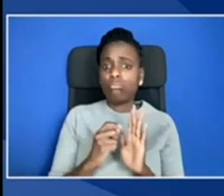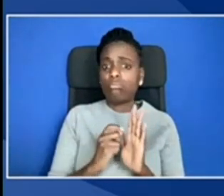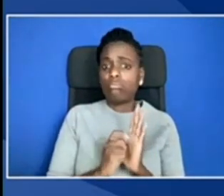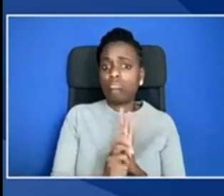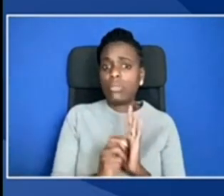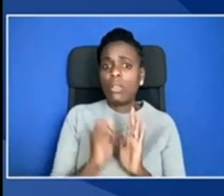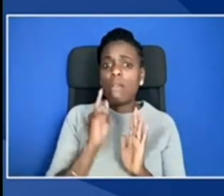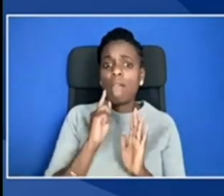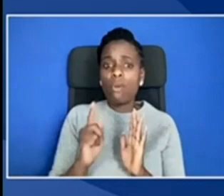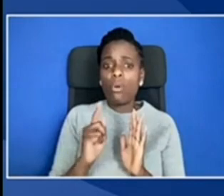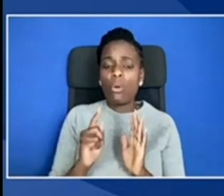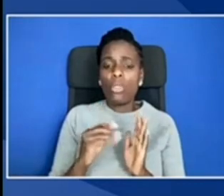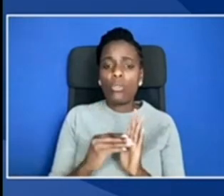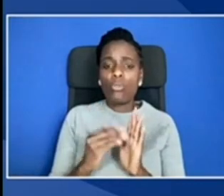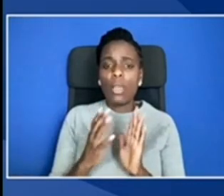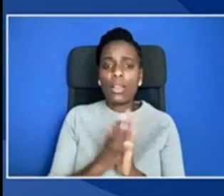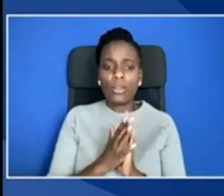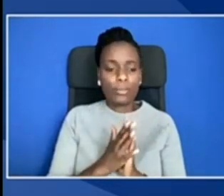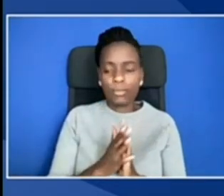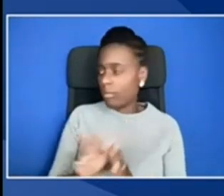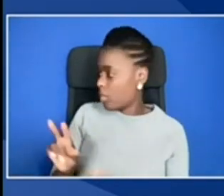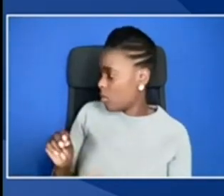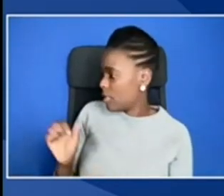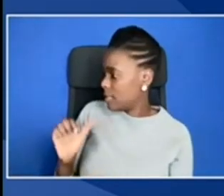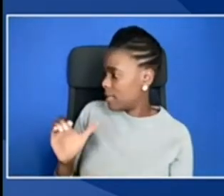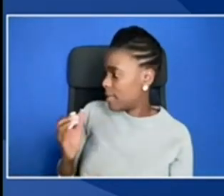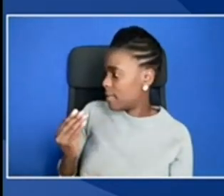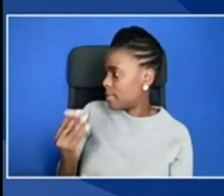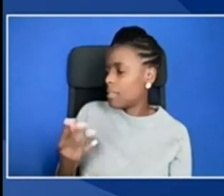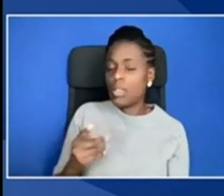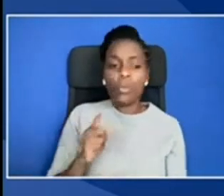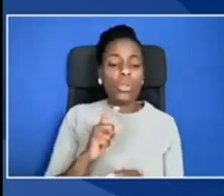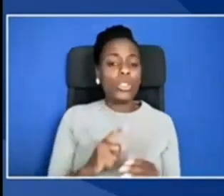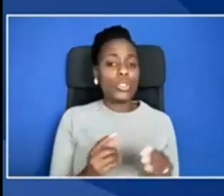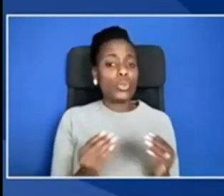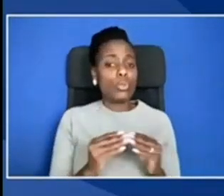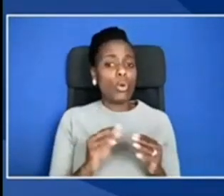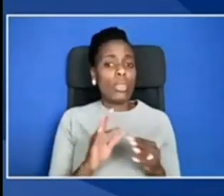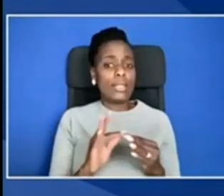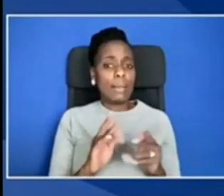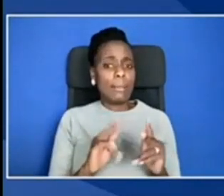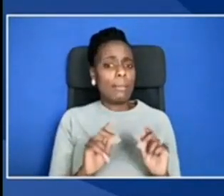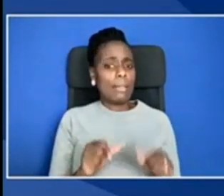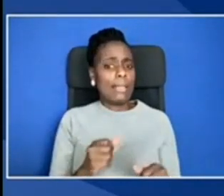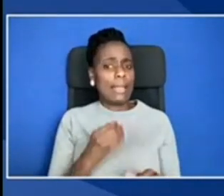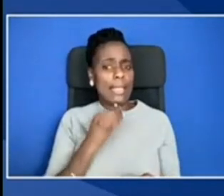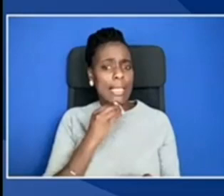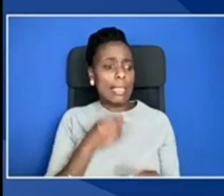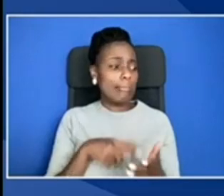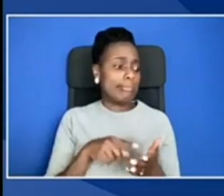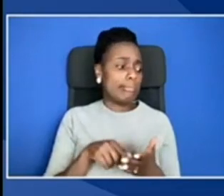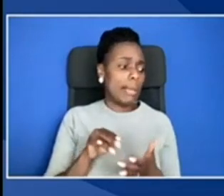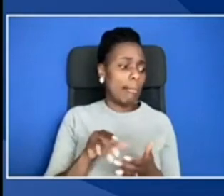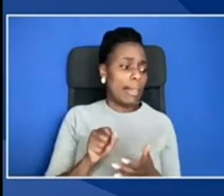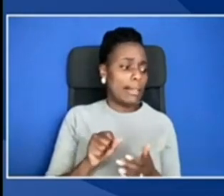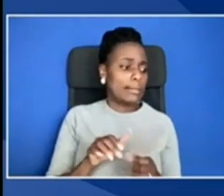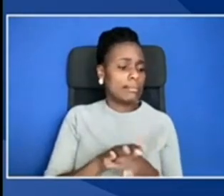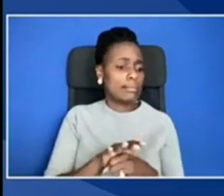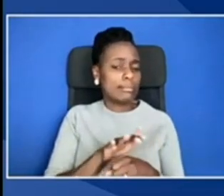[30 seconds] You should be doing more than just saying these people can eat and pay bills. We should be defining it as the original promise.